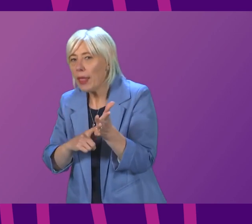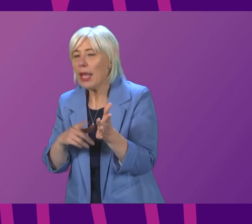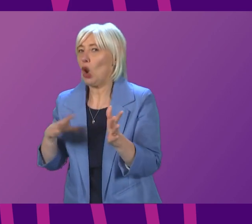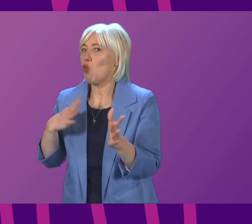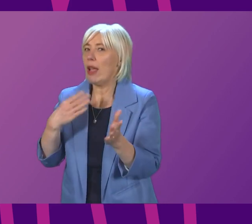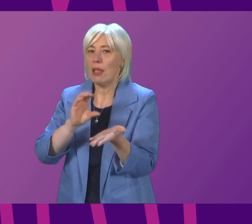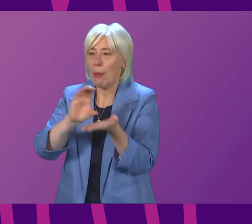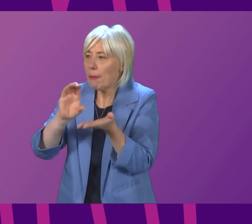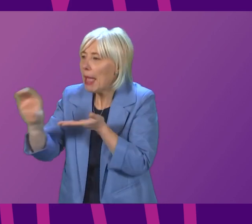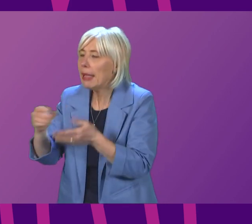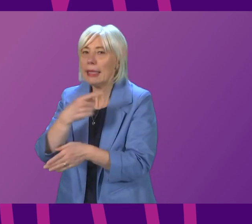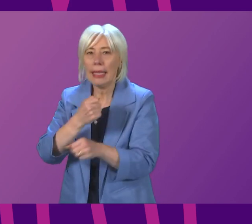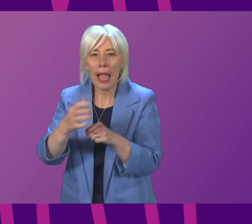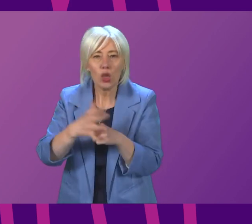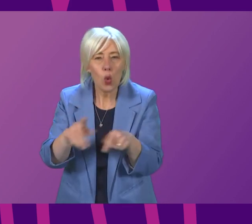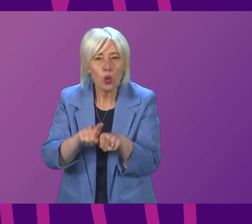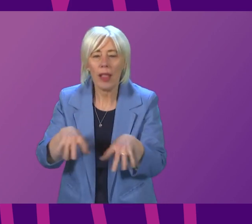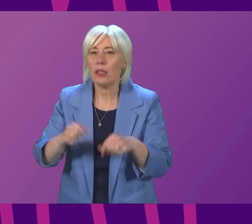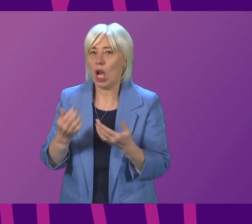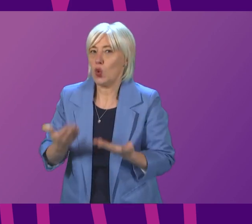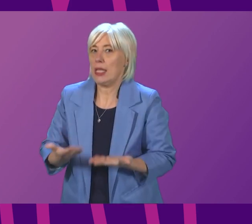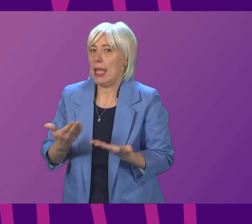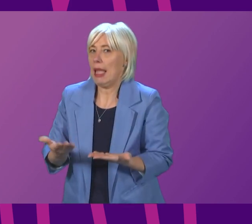payments, and Glasgow City Council is starting today on the back of that process.